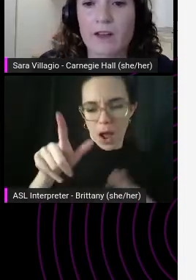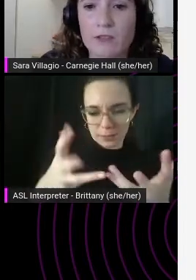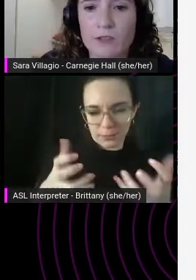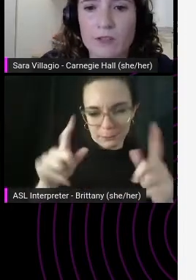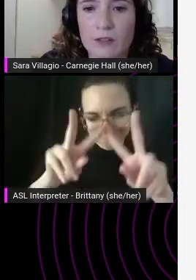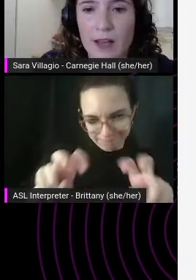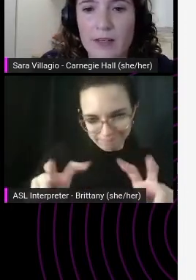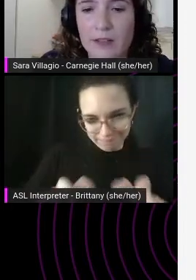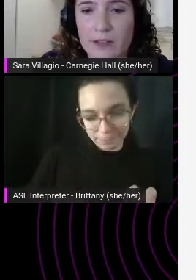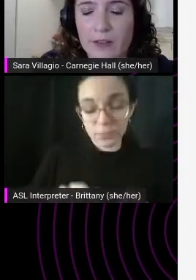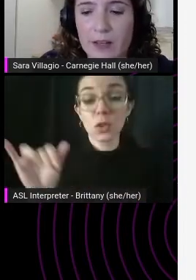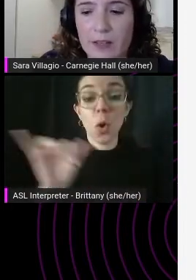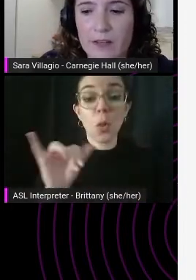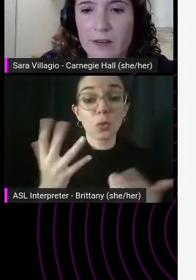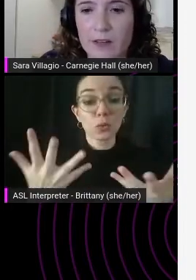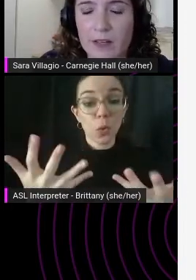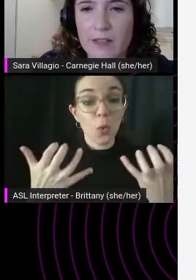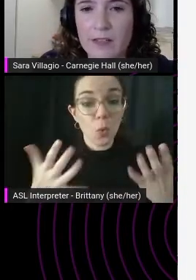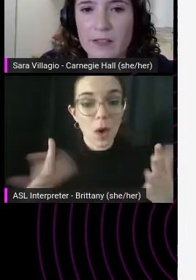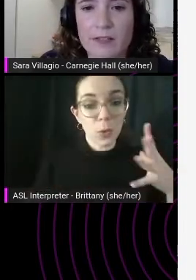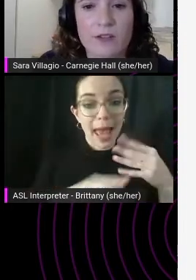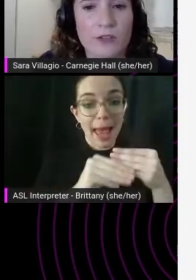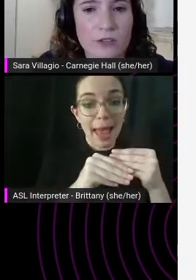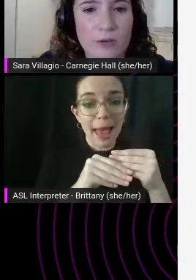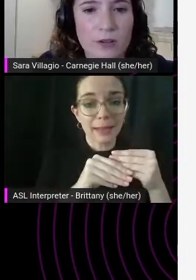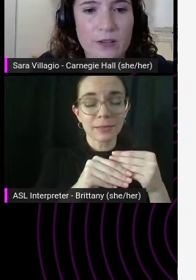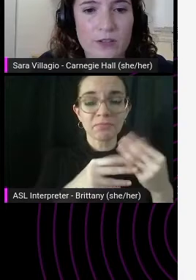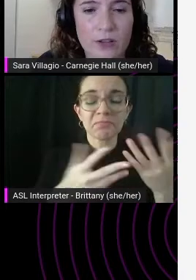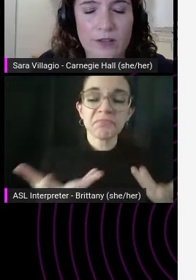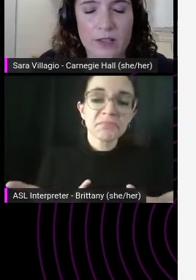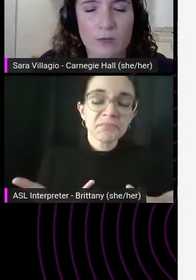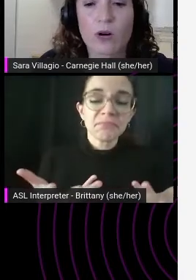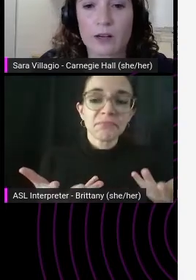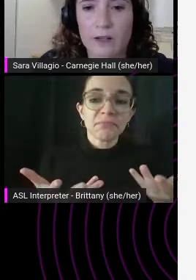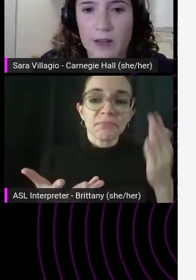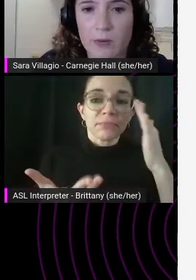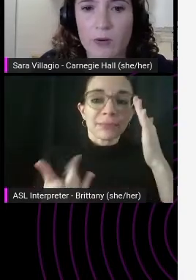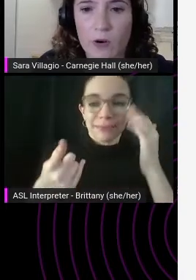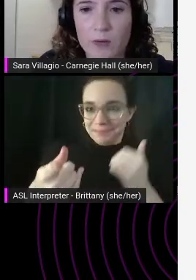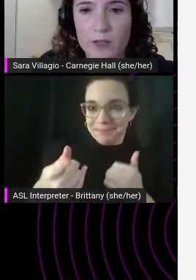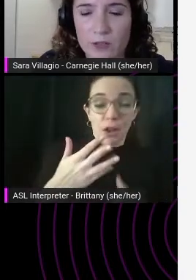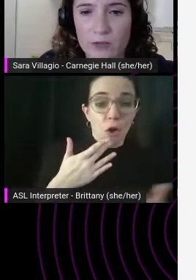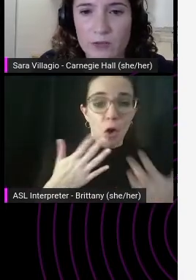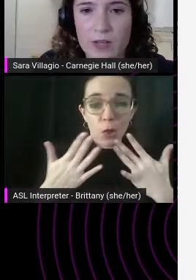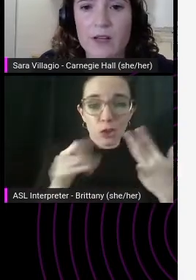I also should add here that it didn't necessarily do the work that we were hoping to